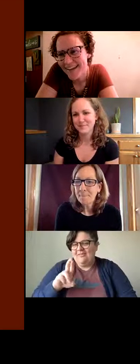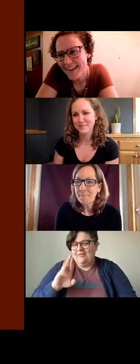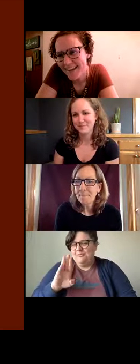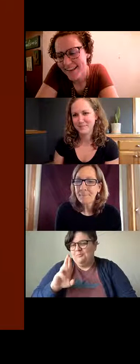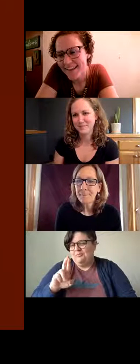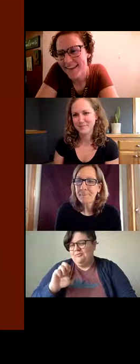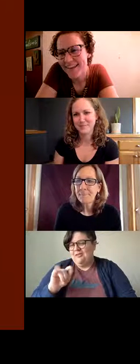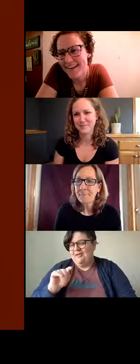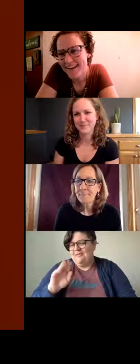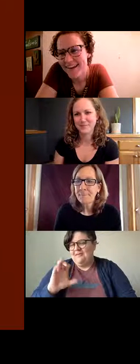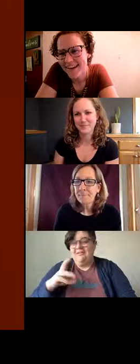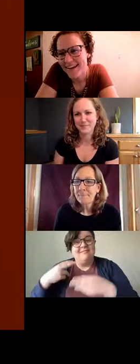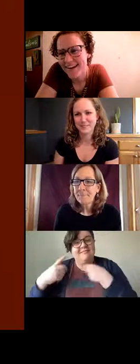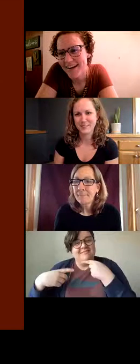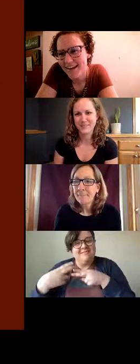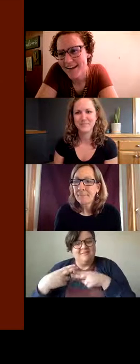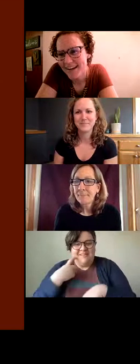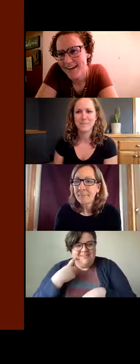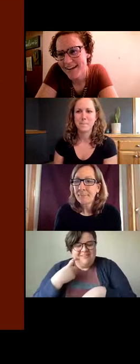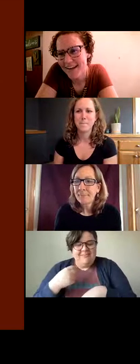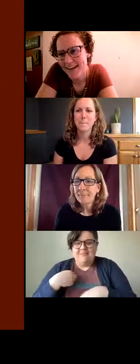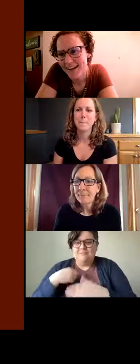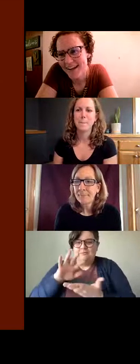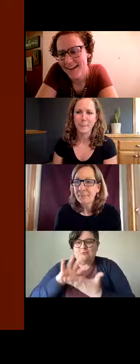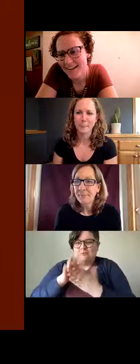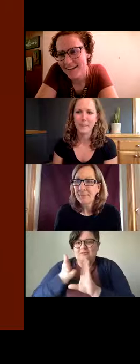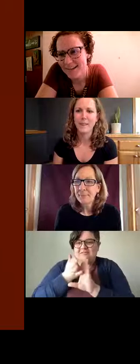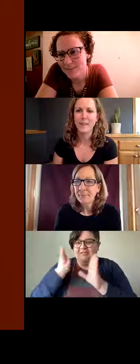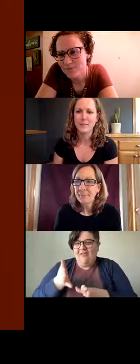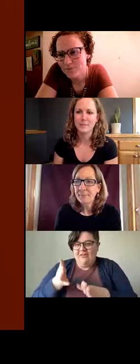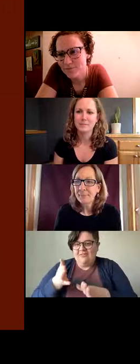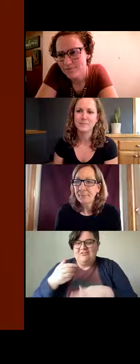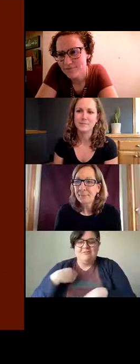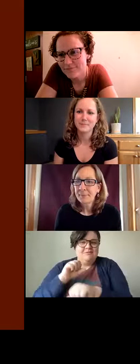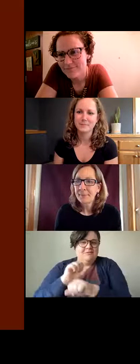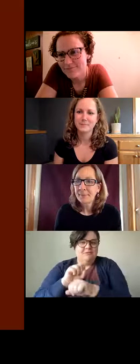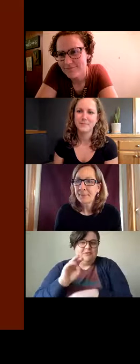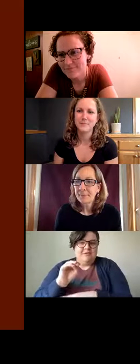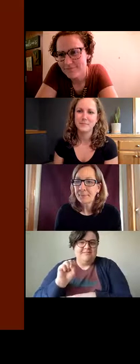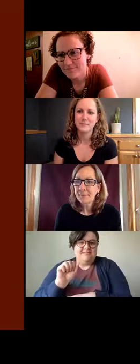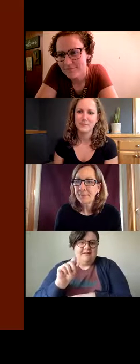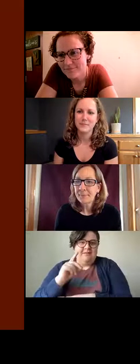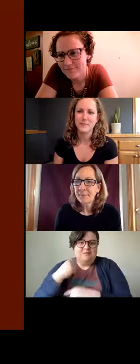Heather: Hello, my name is Heather Breitbach. My sign name is this, and I'm at the school psychologist at